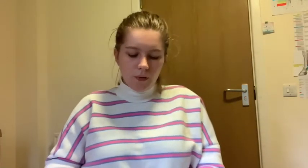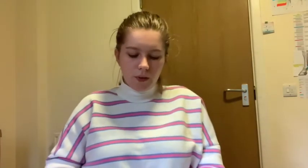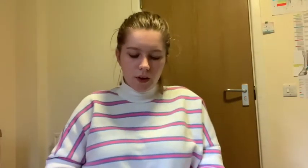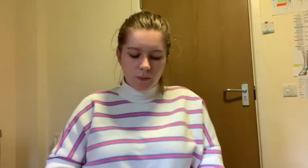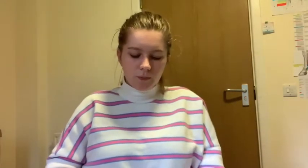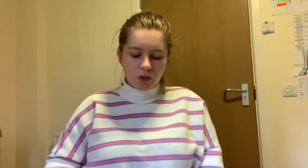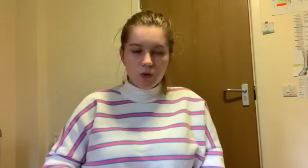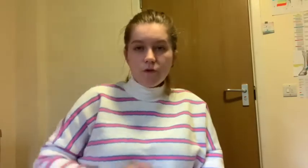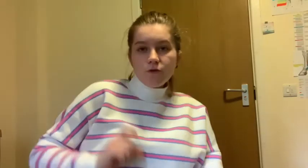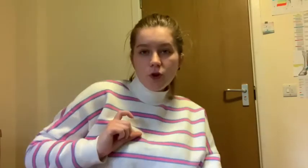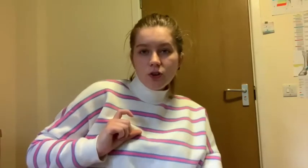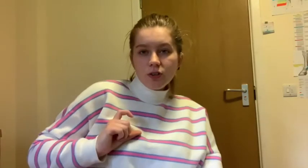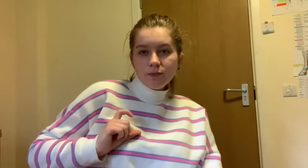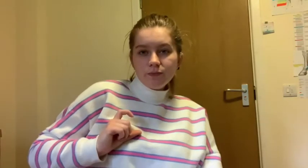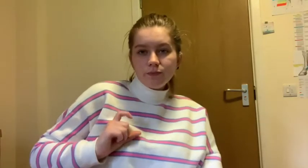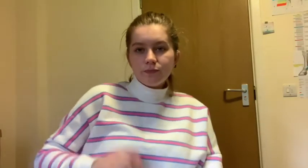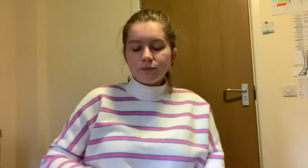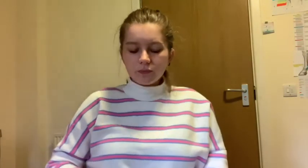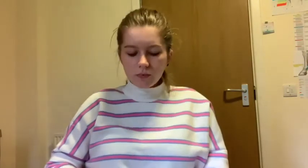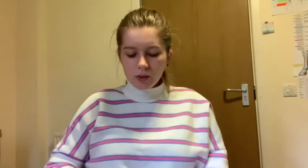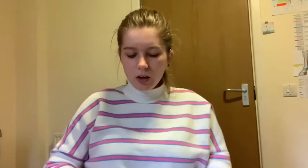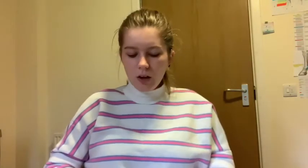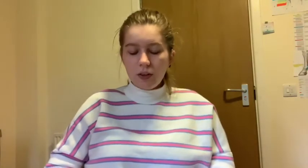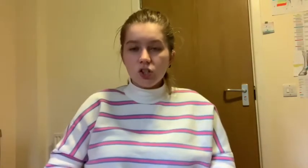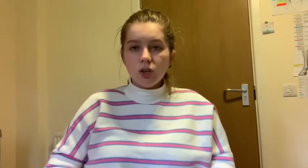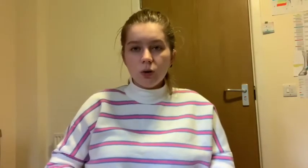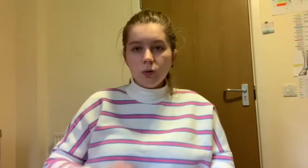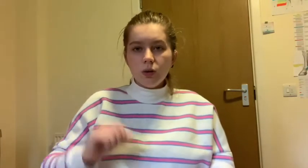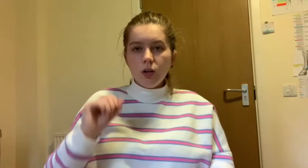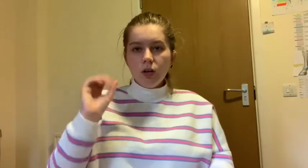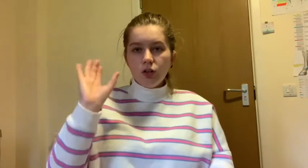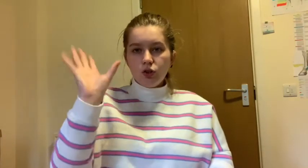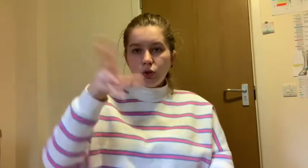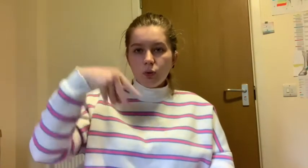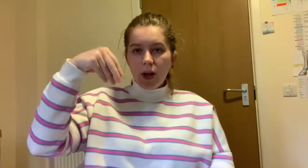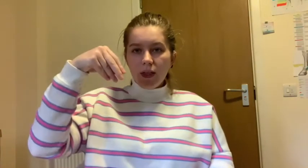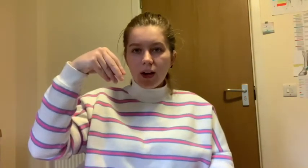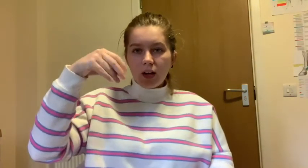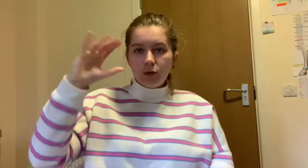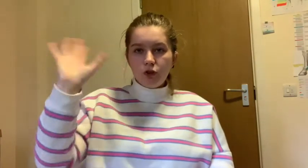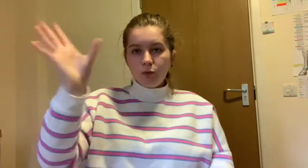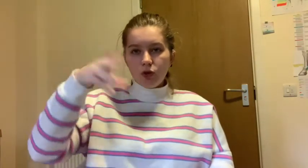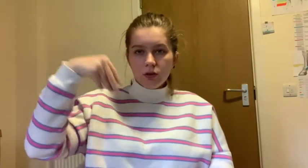"Funk". Then "soul" you do that kind of hand movement.